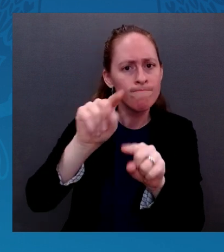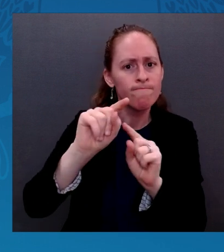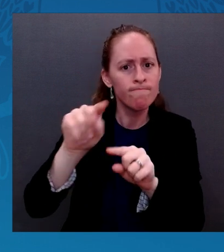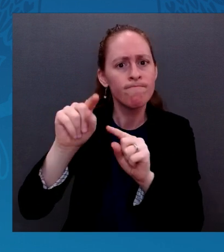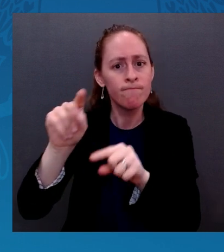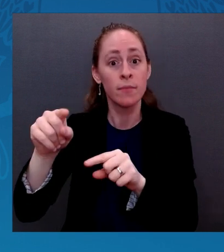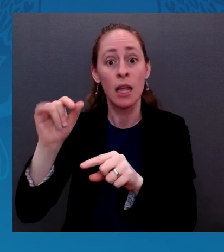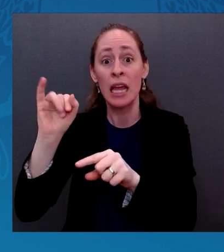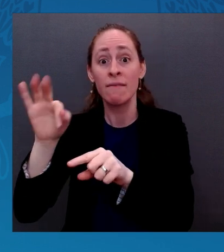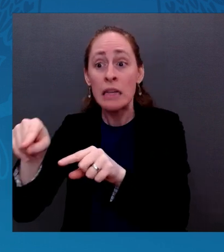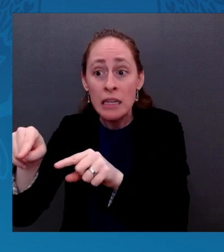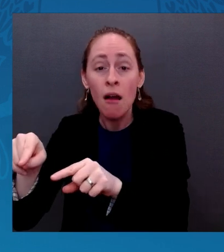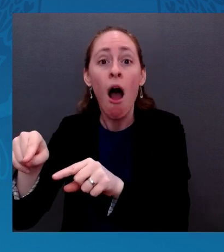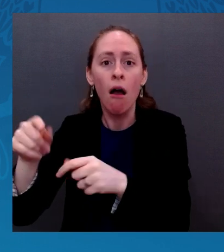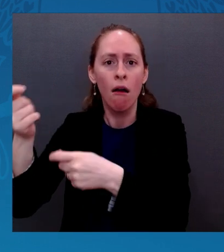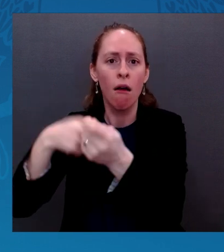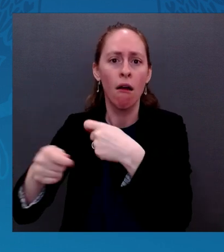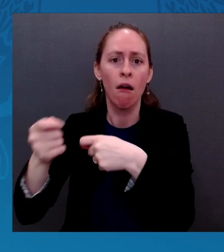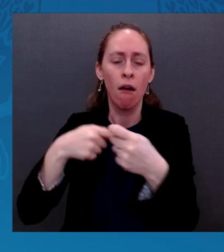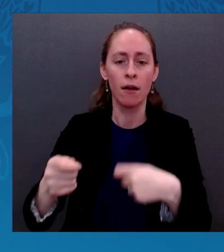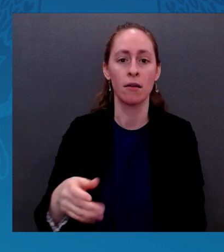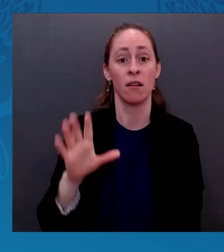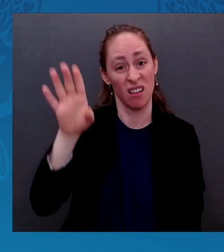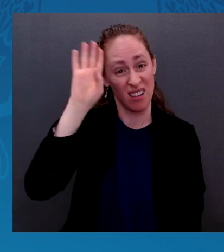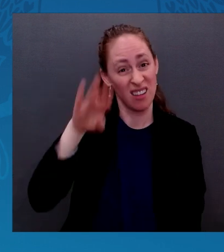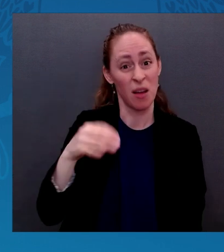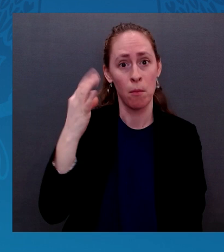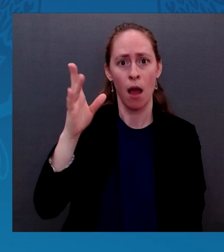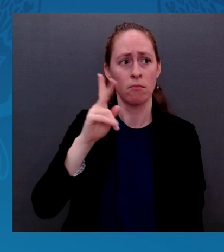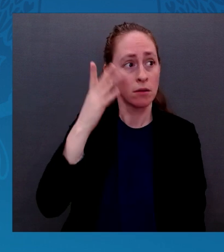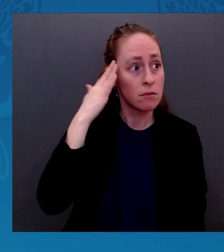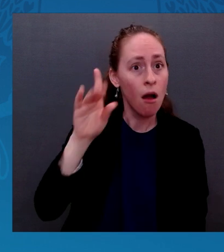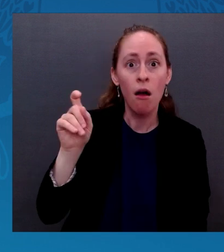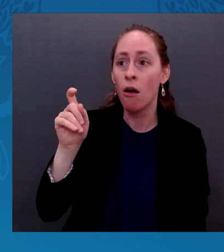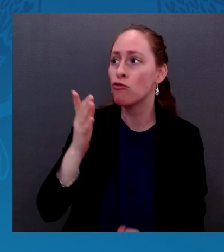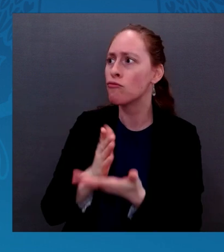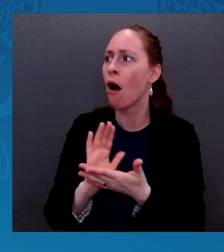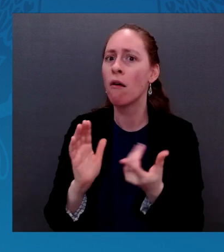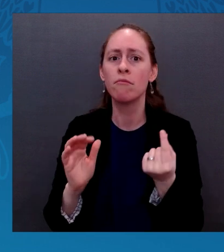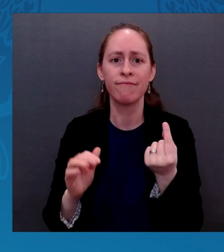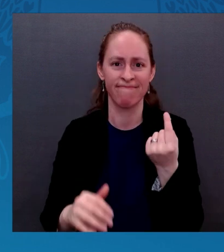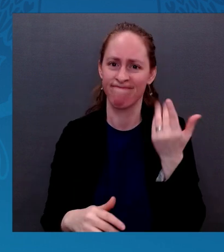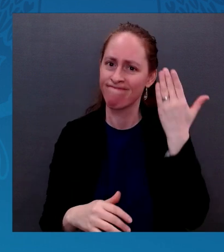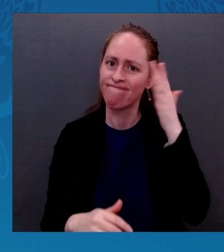And this a lot of what we had 11 contracts like I said. So we've been at fourteen thousand homes,